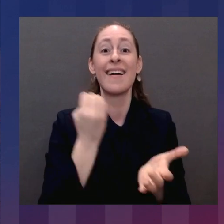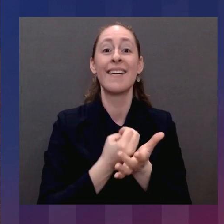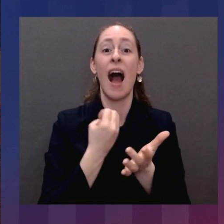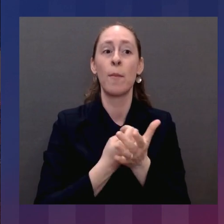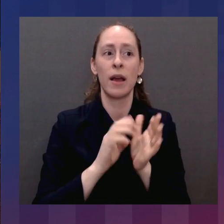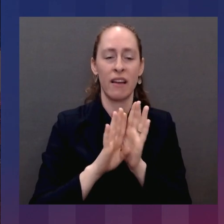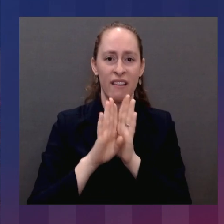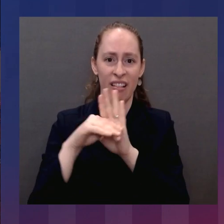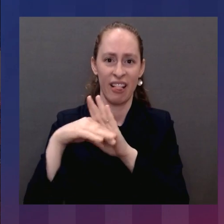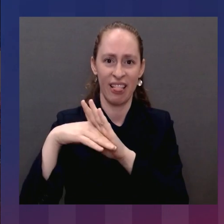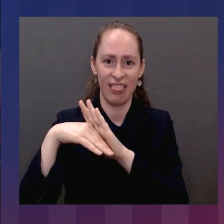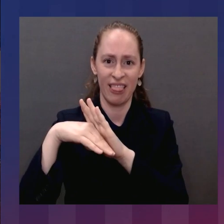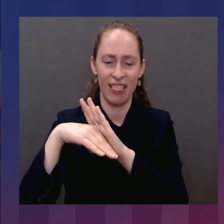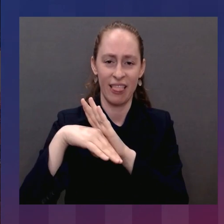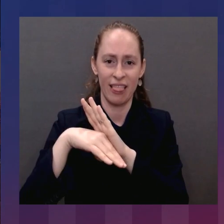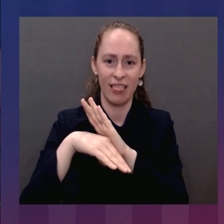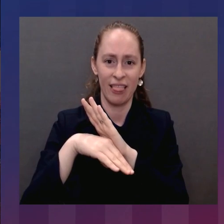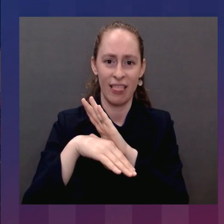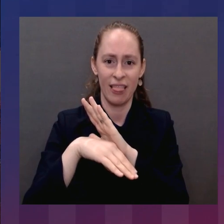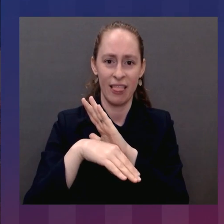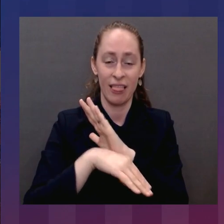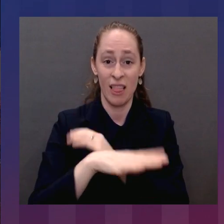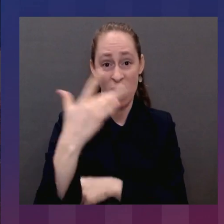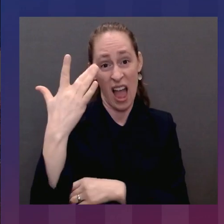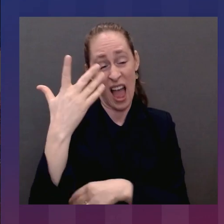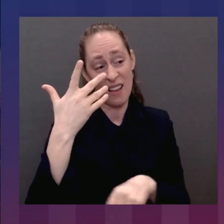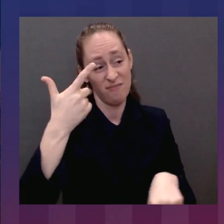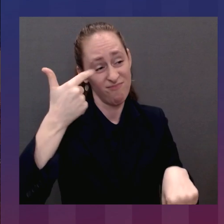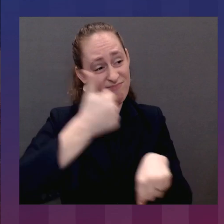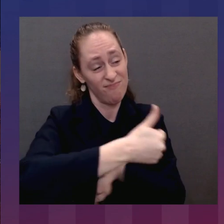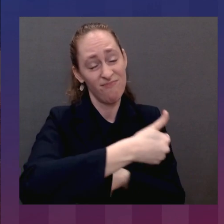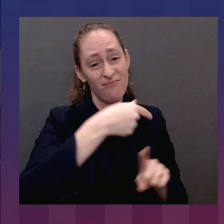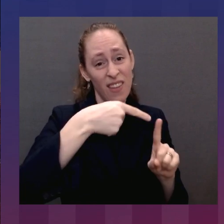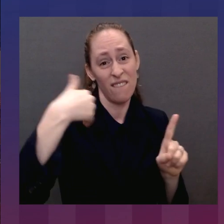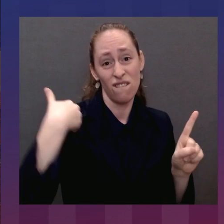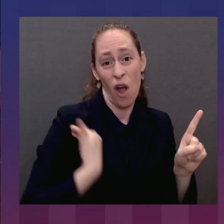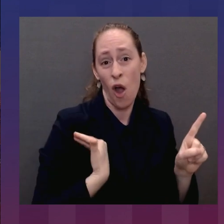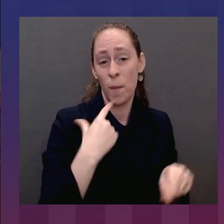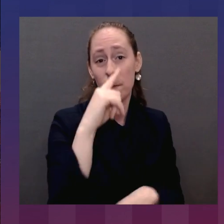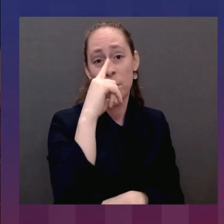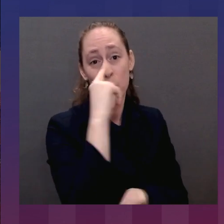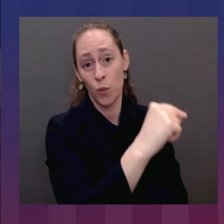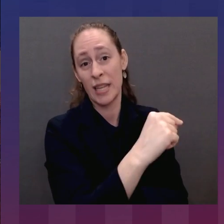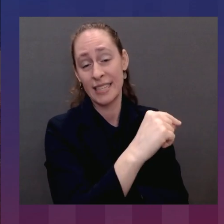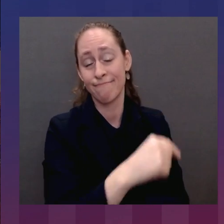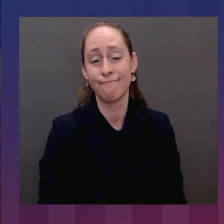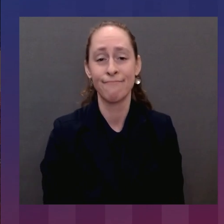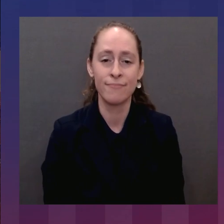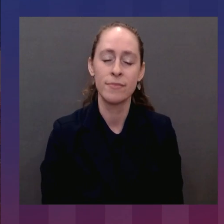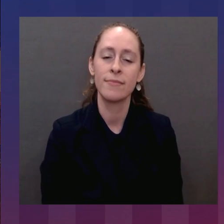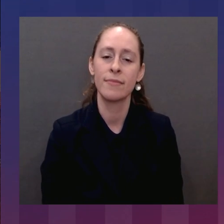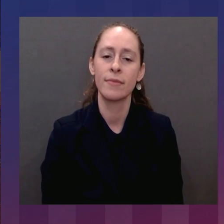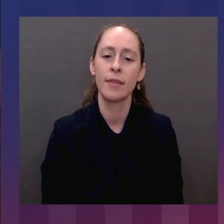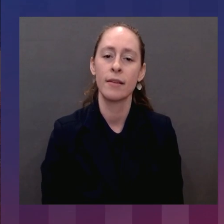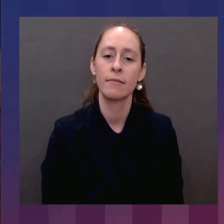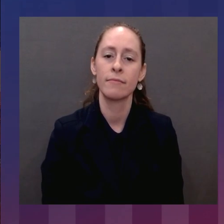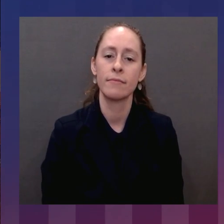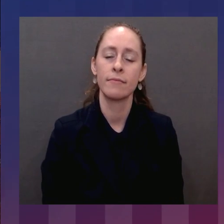Together with our allies we are providing support to the Ukrainians in their fight for freedom. Military assistance.